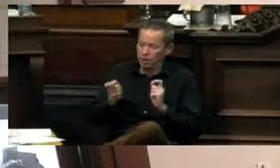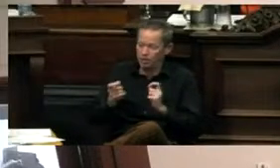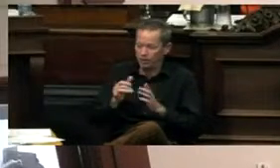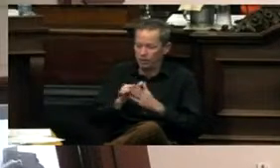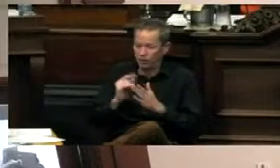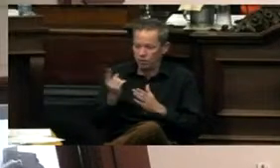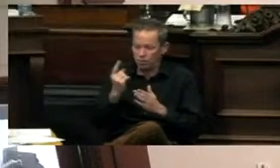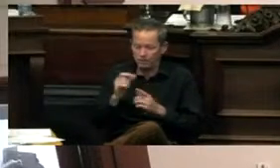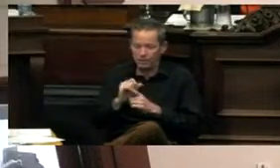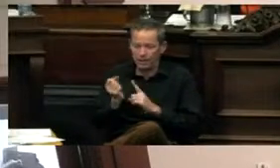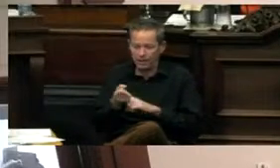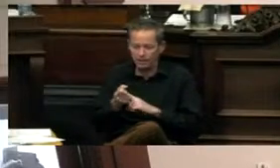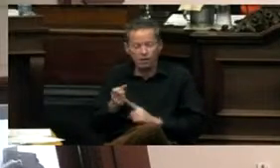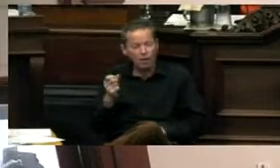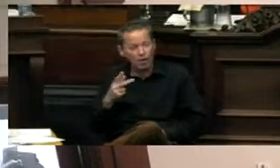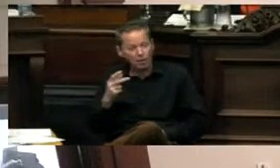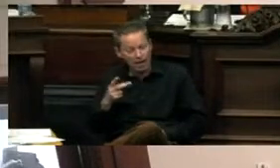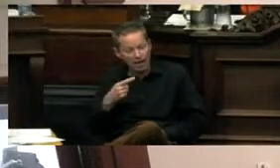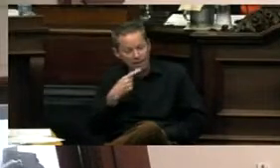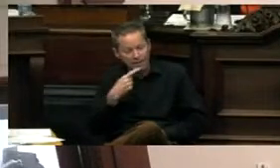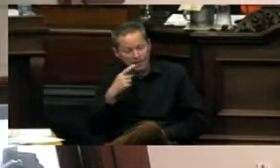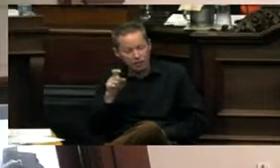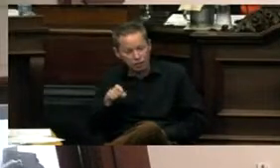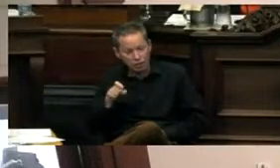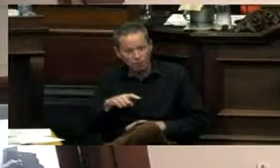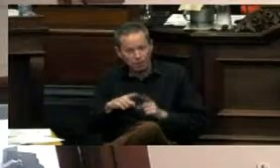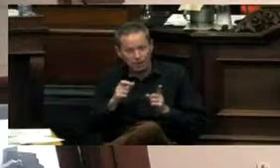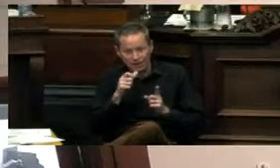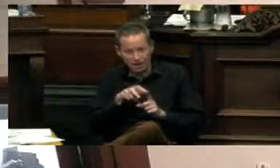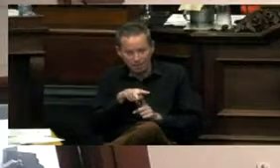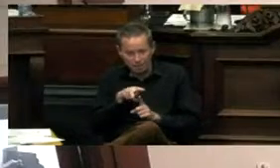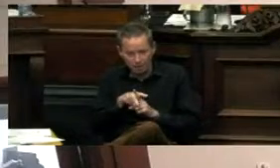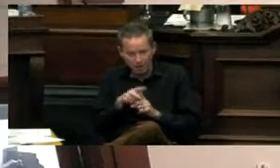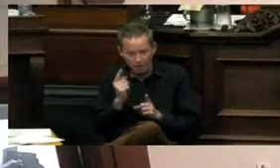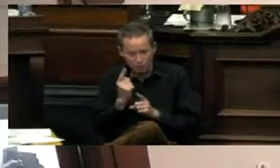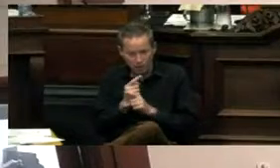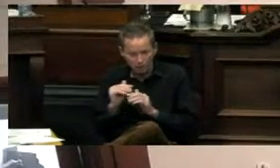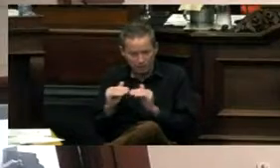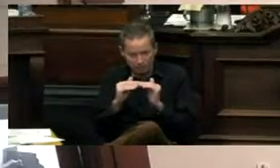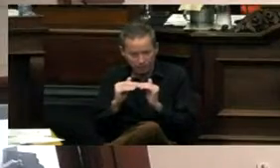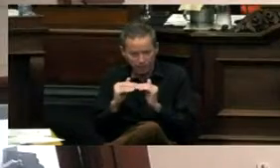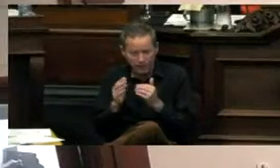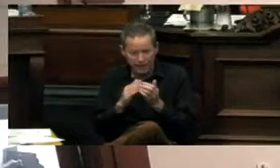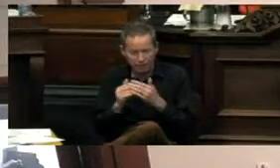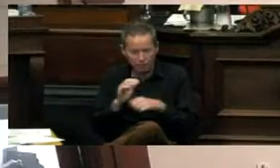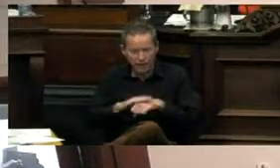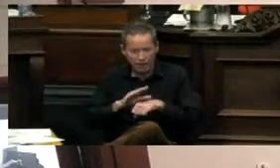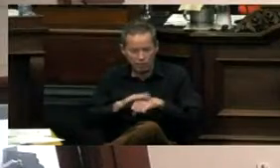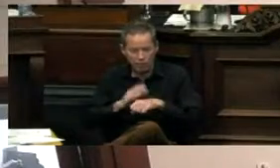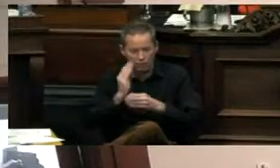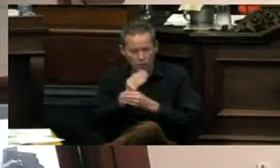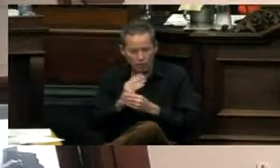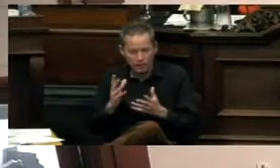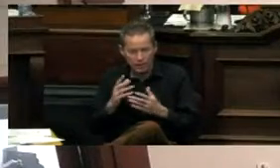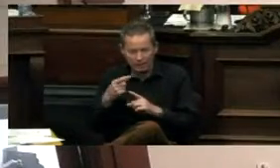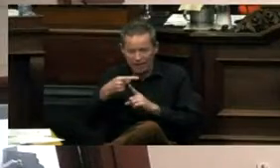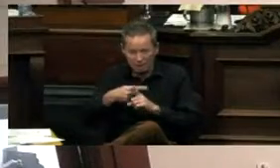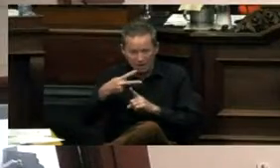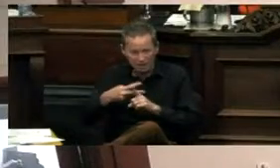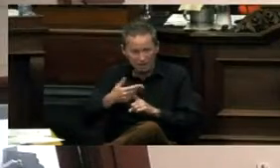for the December meeting and there's multiple council members who can't be there, we should make a commitment to try to change it. That should always be